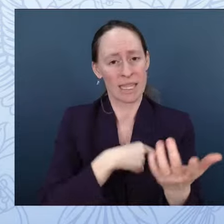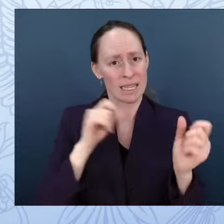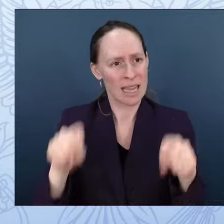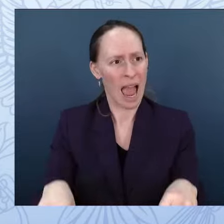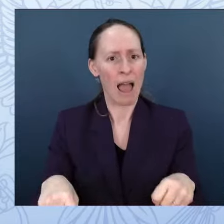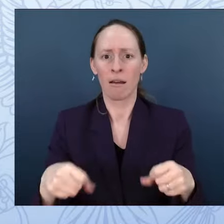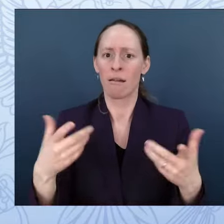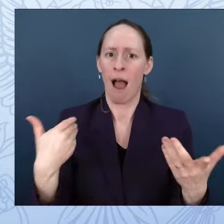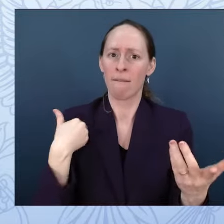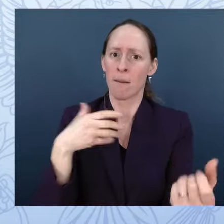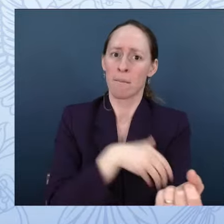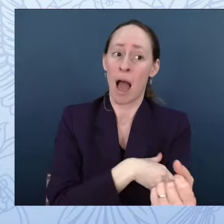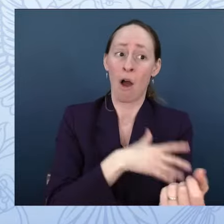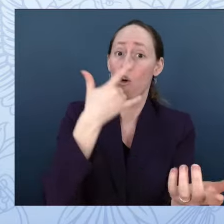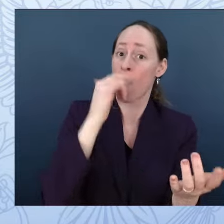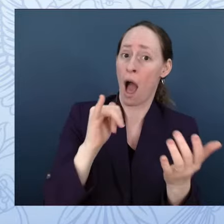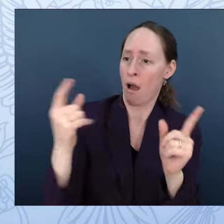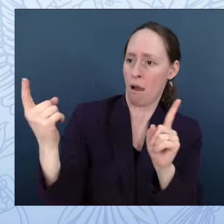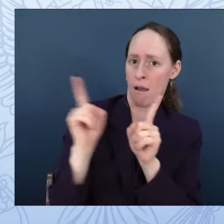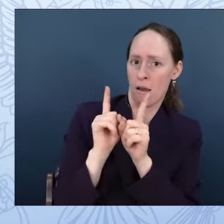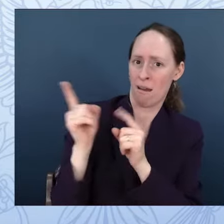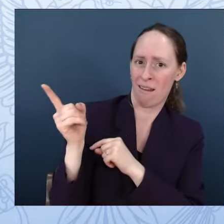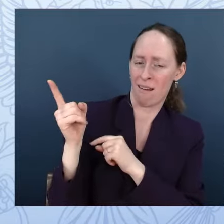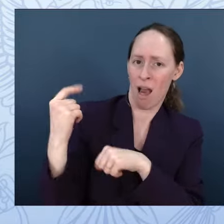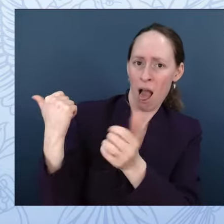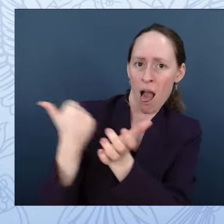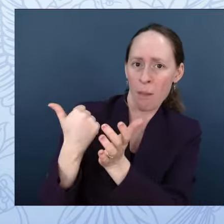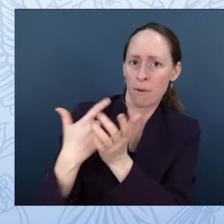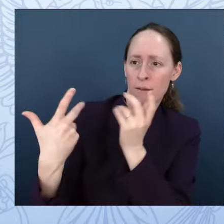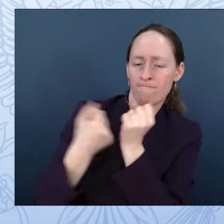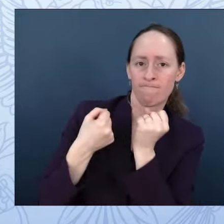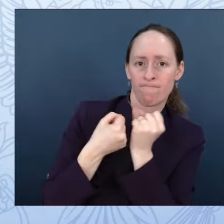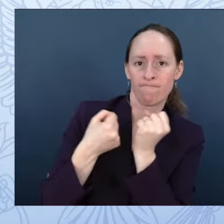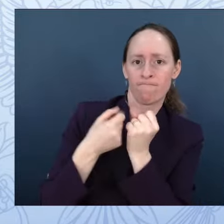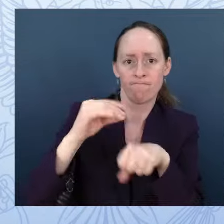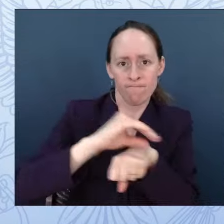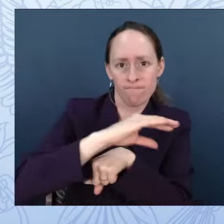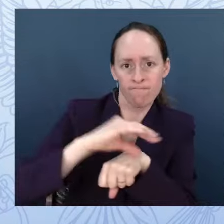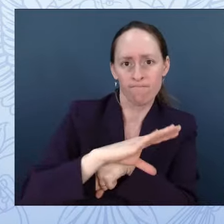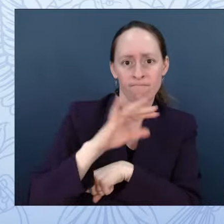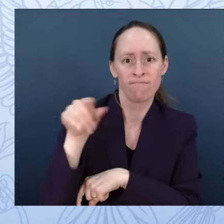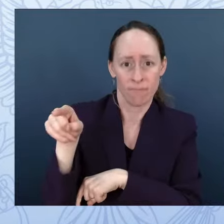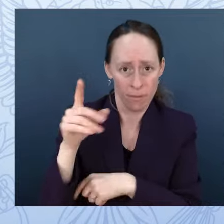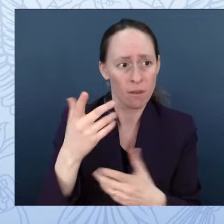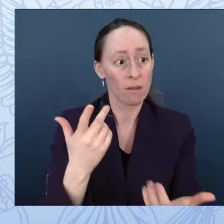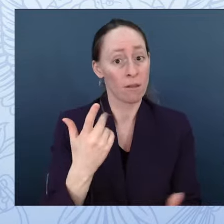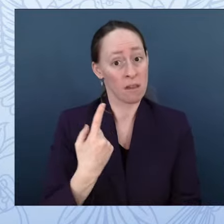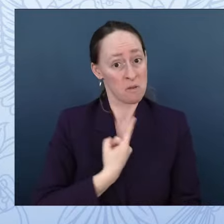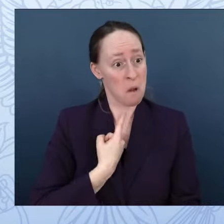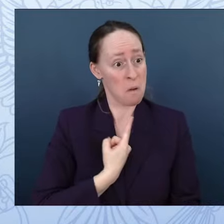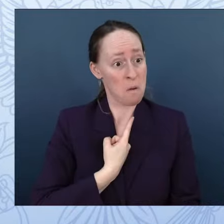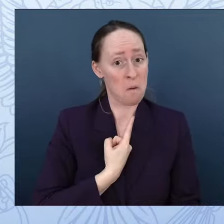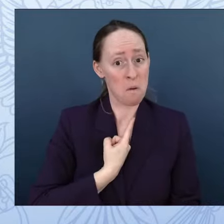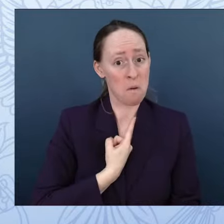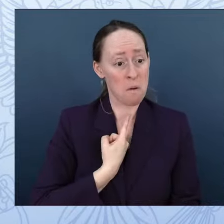where no person has to face cancer alone. And I can tell you from personal experience,